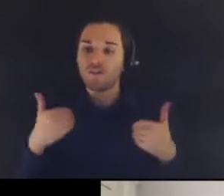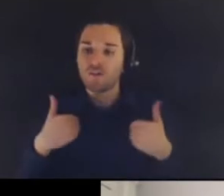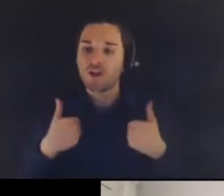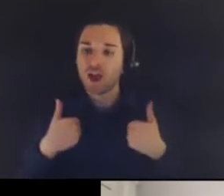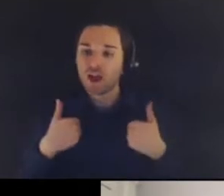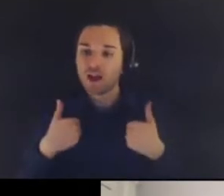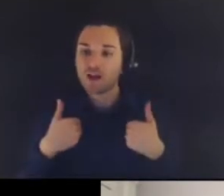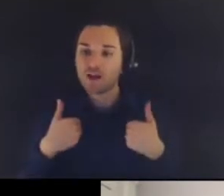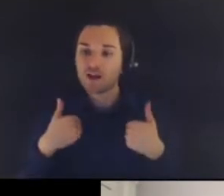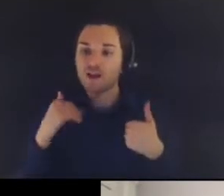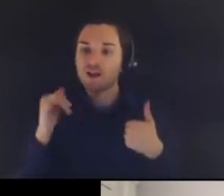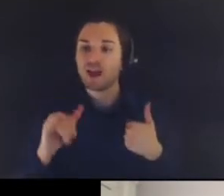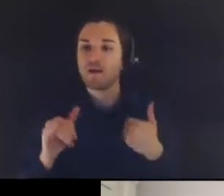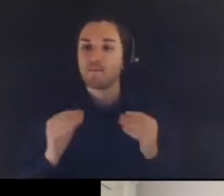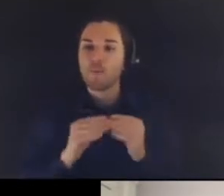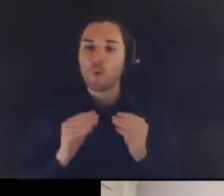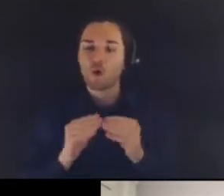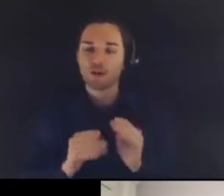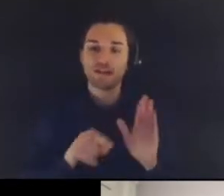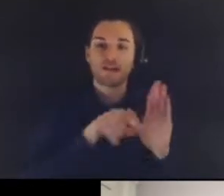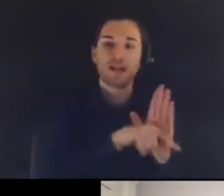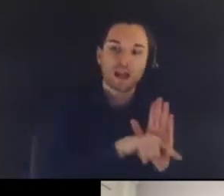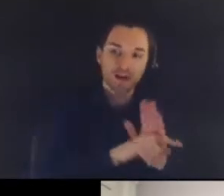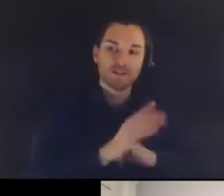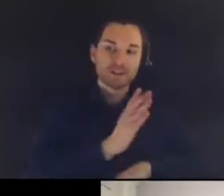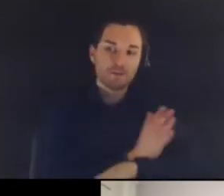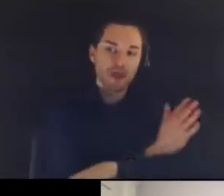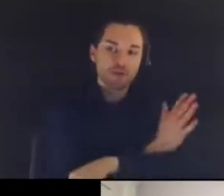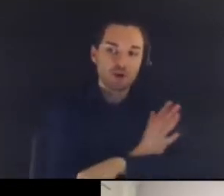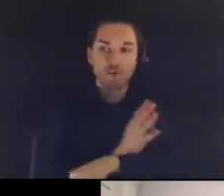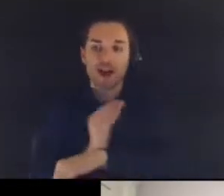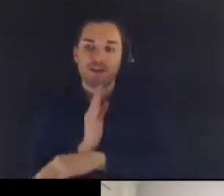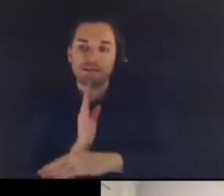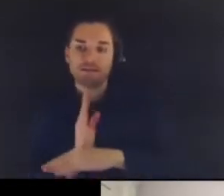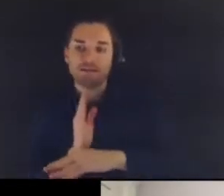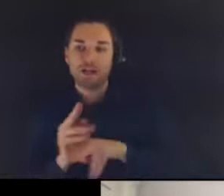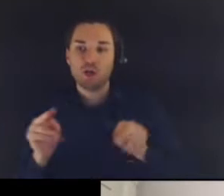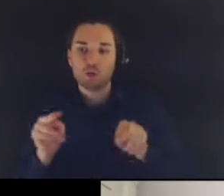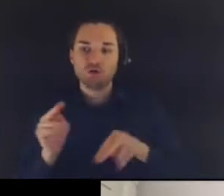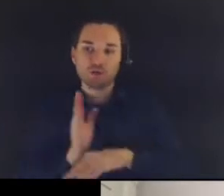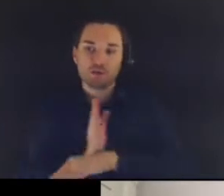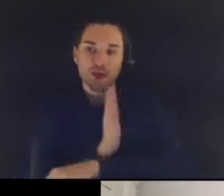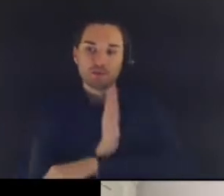there s discrimination where people talk up to me and say how can people understand very